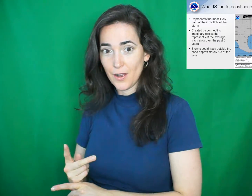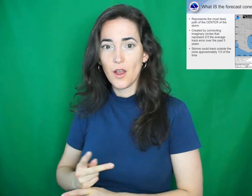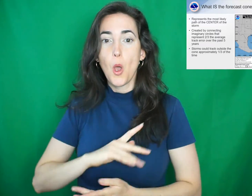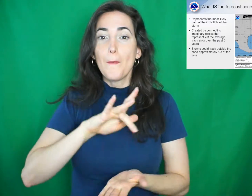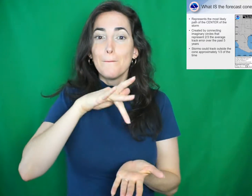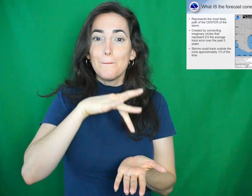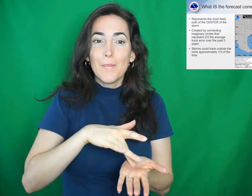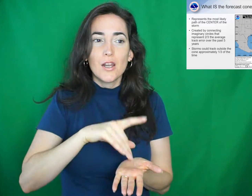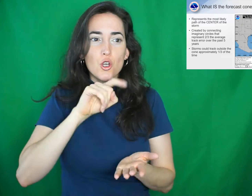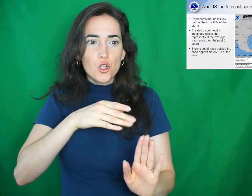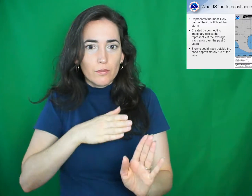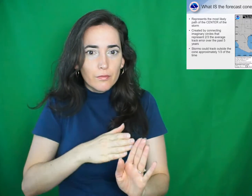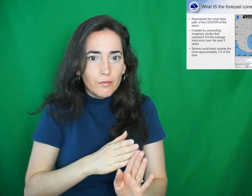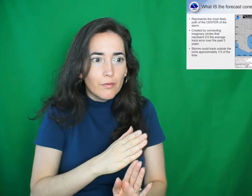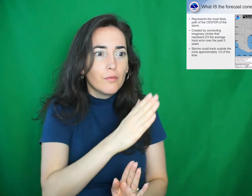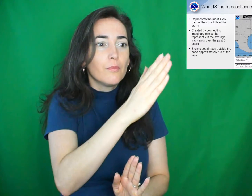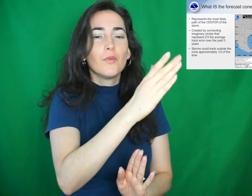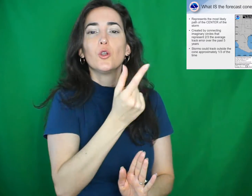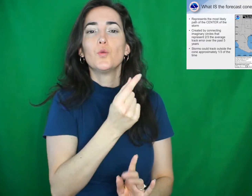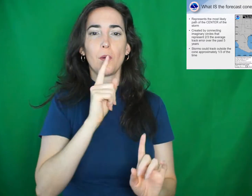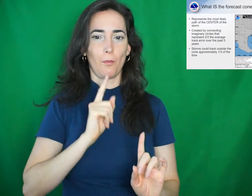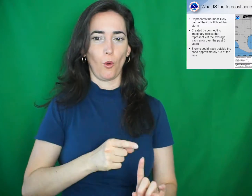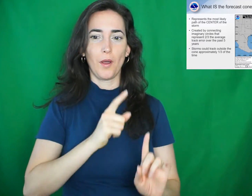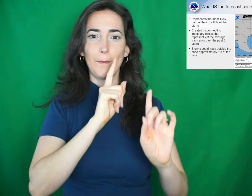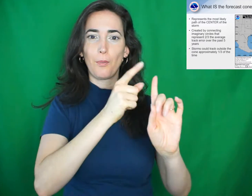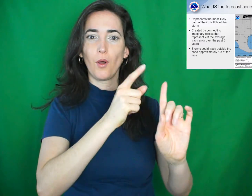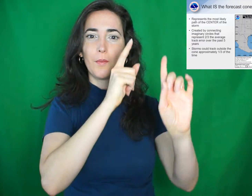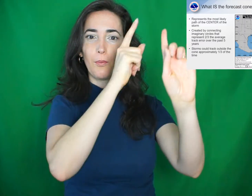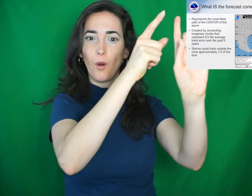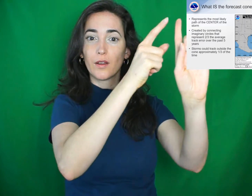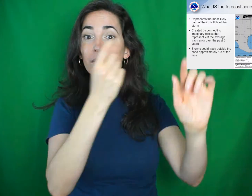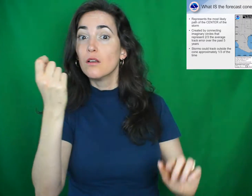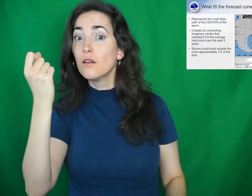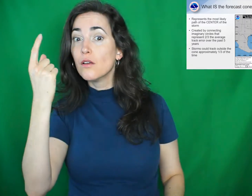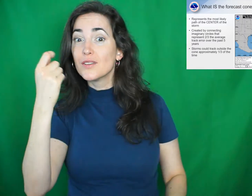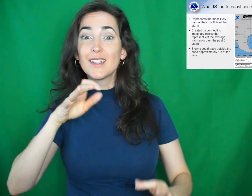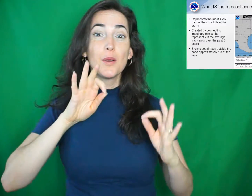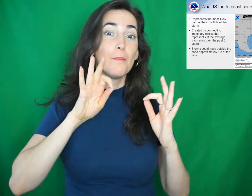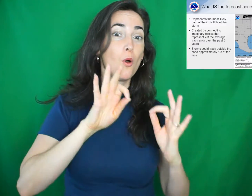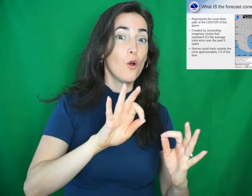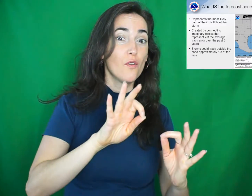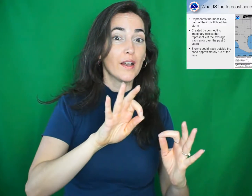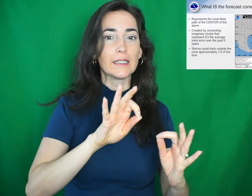If you look at the graphic on the right, pretend the national hurricane center forecaster has come up with their forecast points.